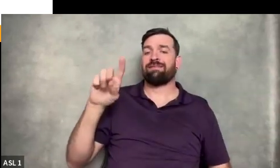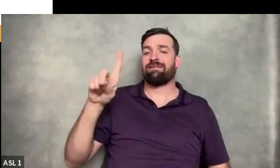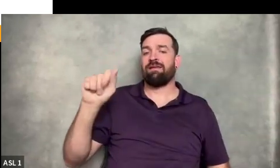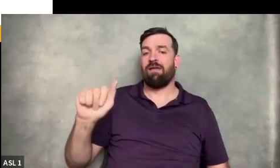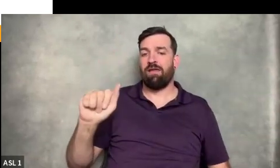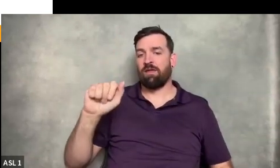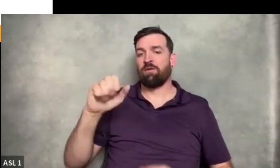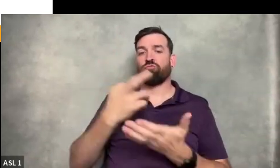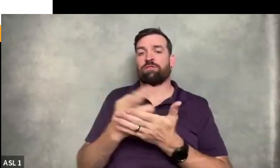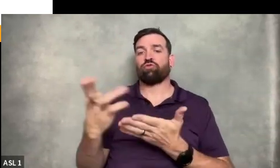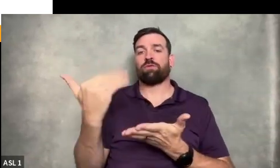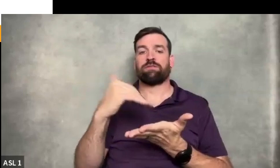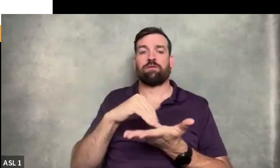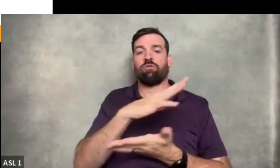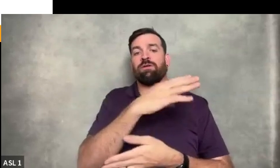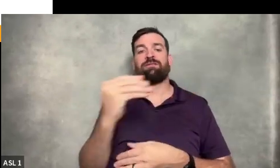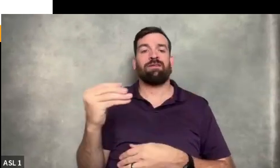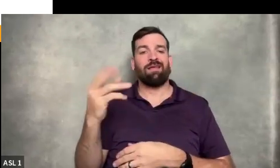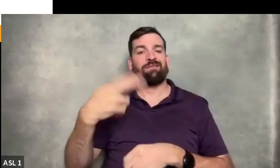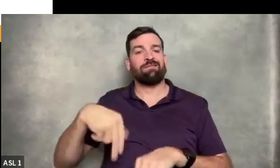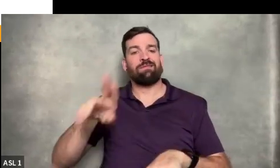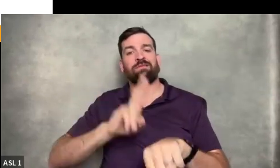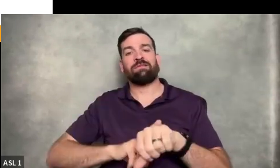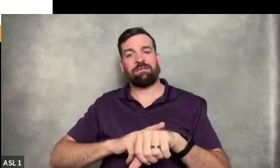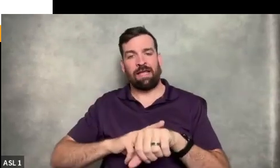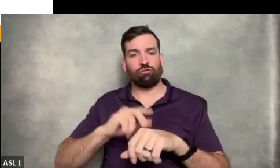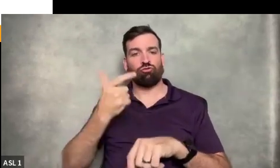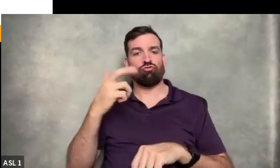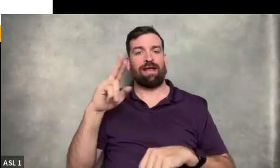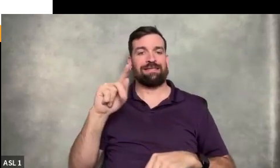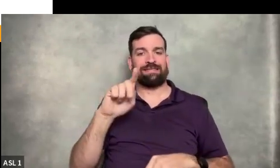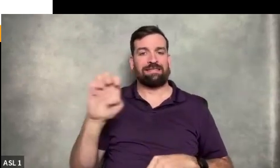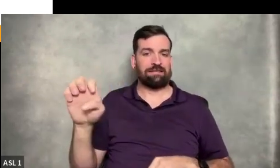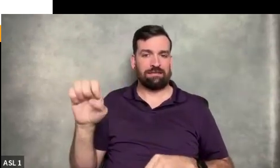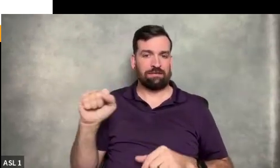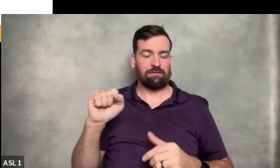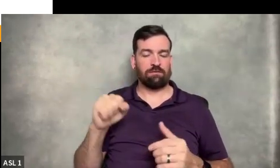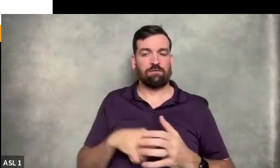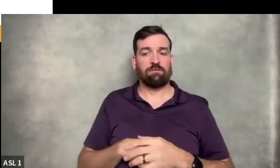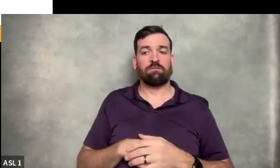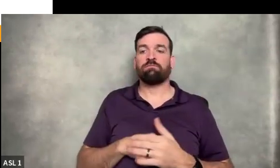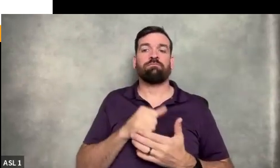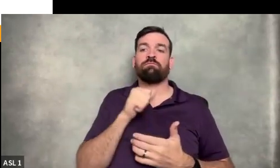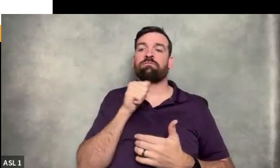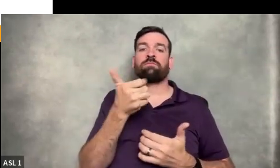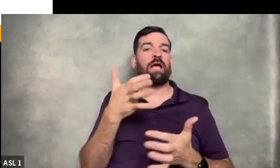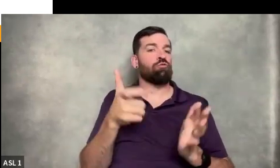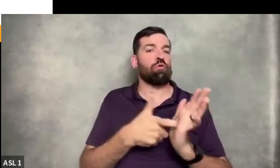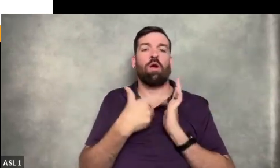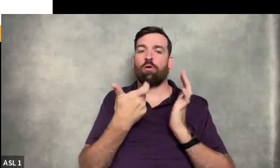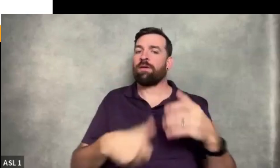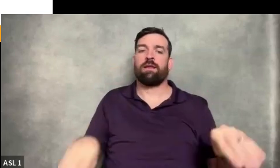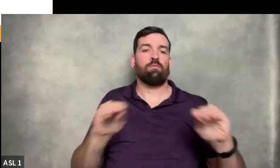National Caregiver Support Collaborative grantees. Therefore, it is no longer a requirement. ACL